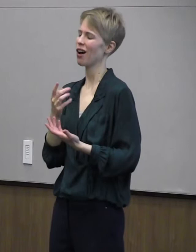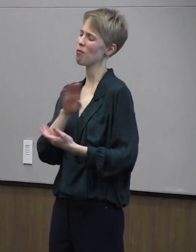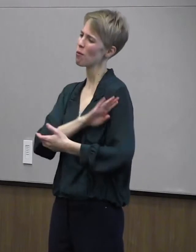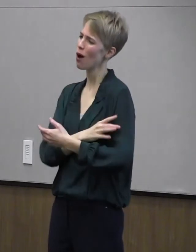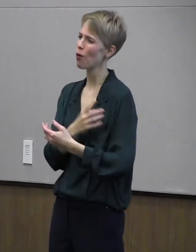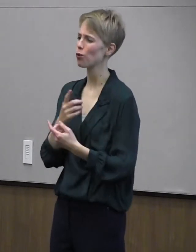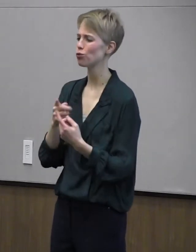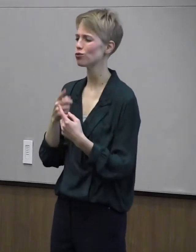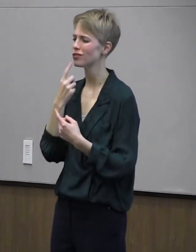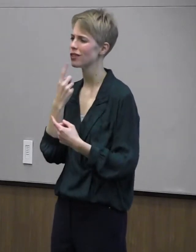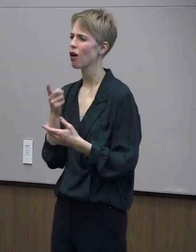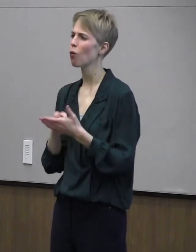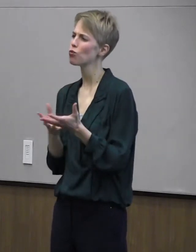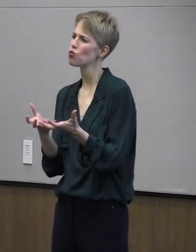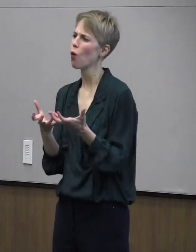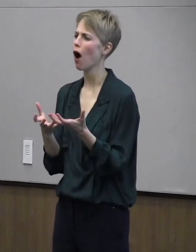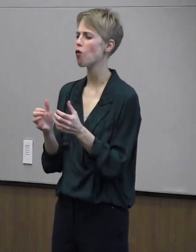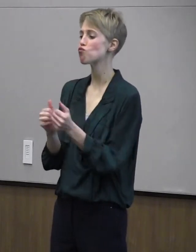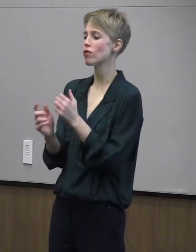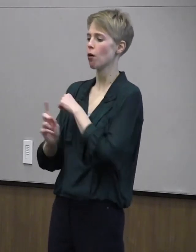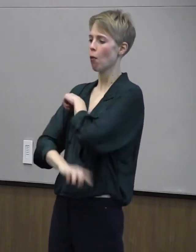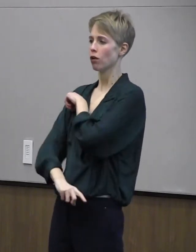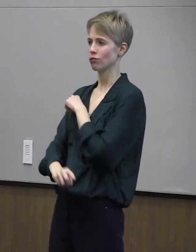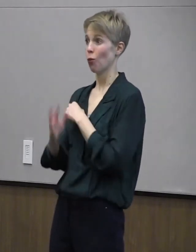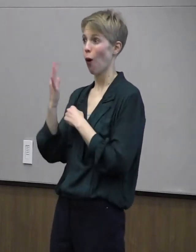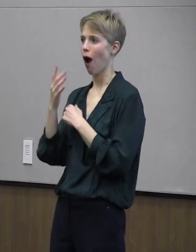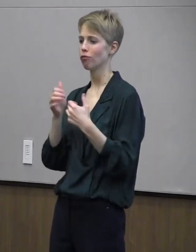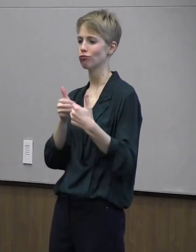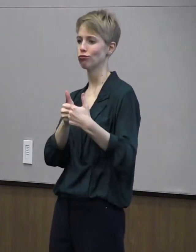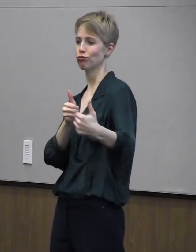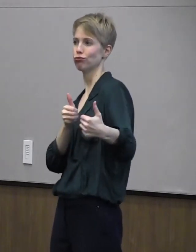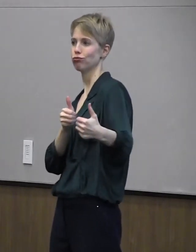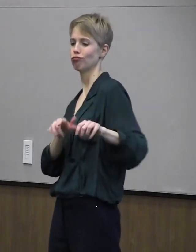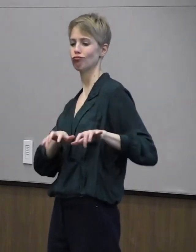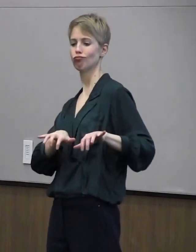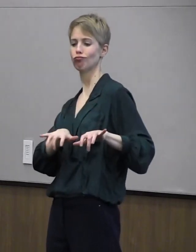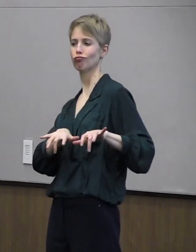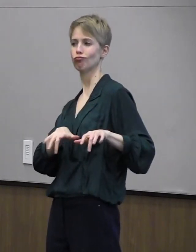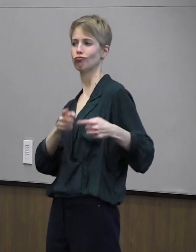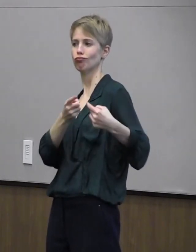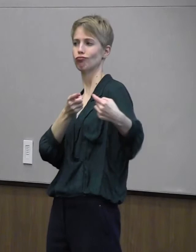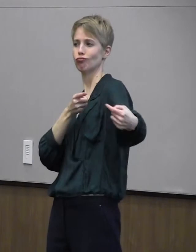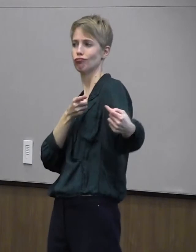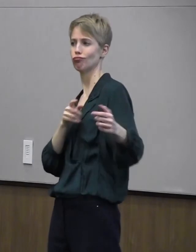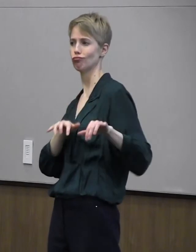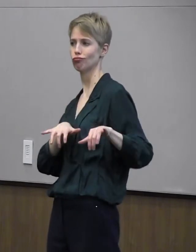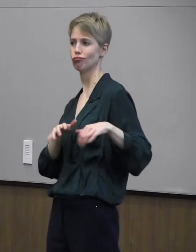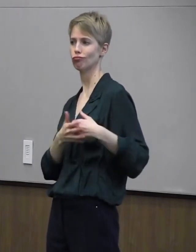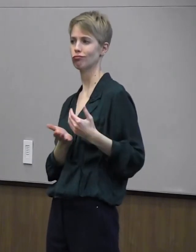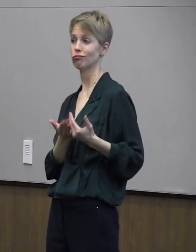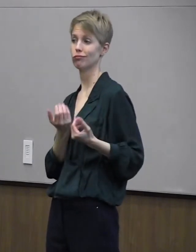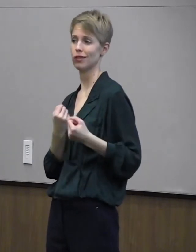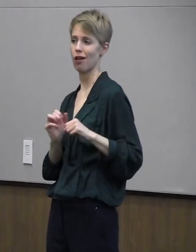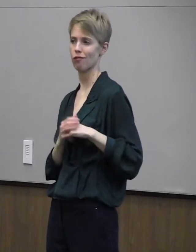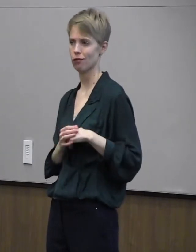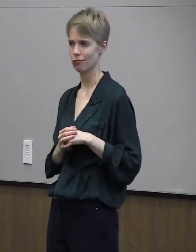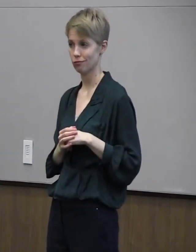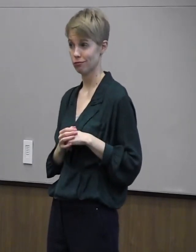given the distance of electronics. The culture of the Internet is nascent and